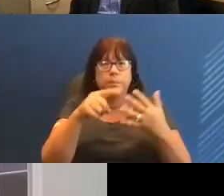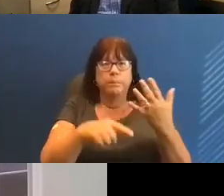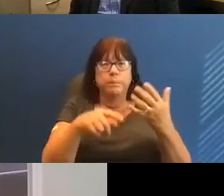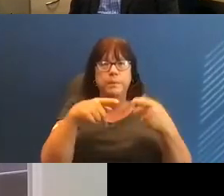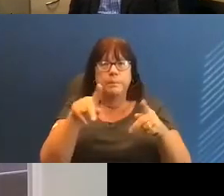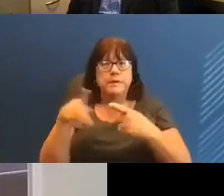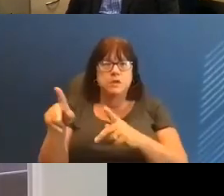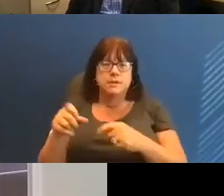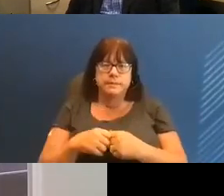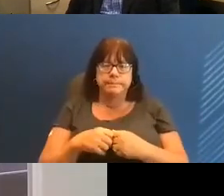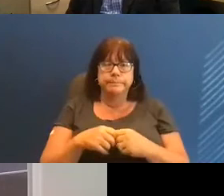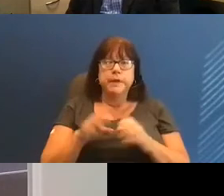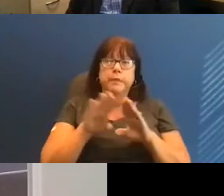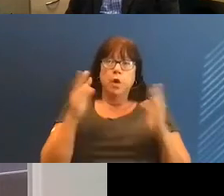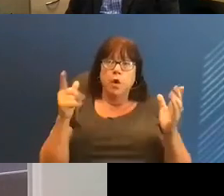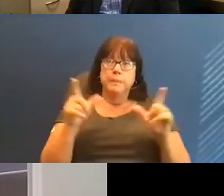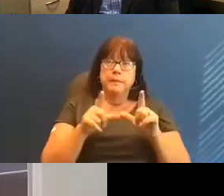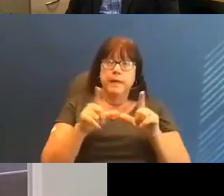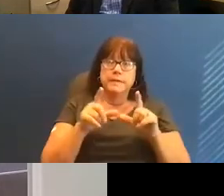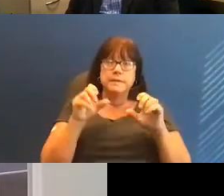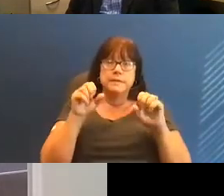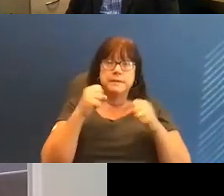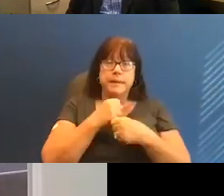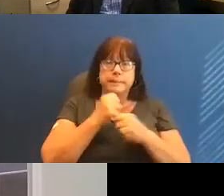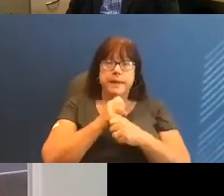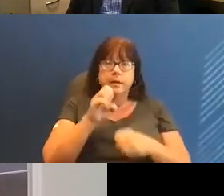So the open licenses that make a way are possible most typically are creative commons licenses,